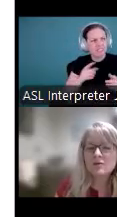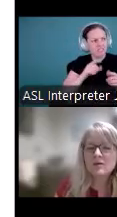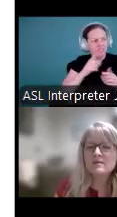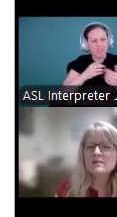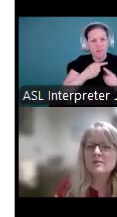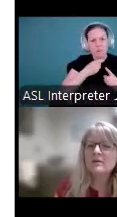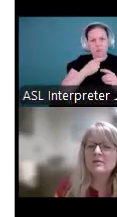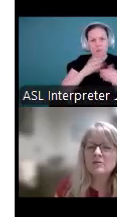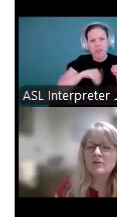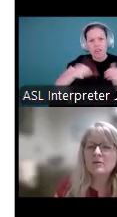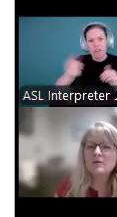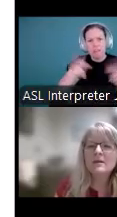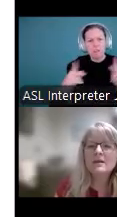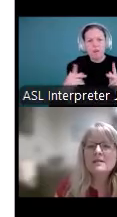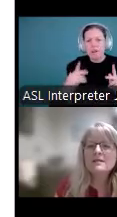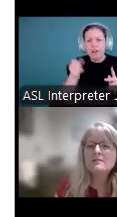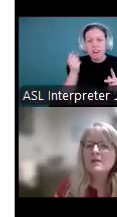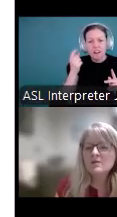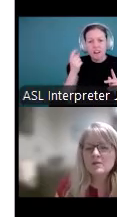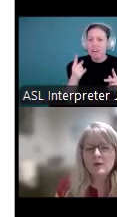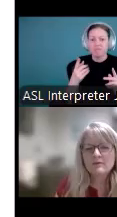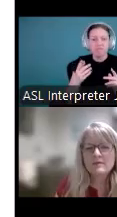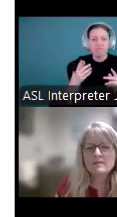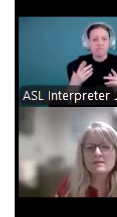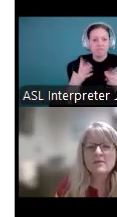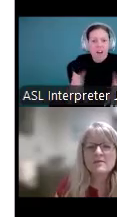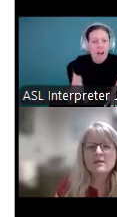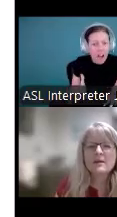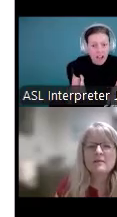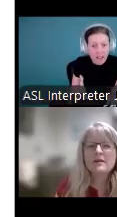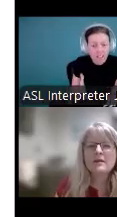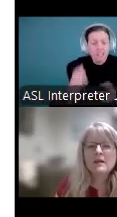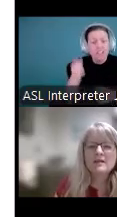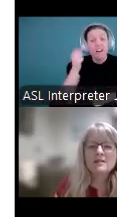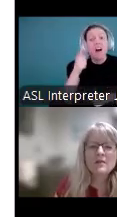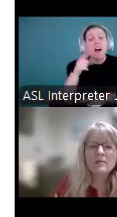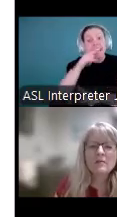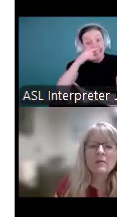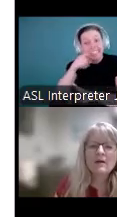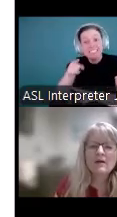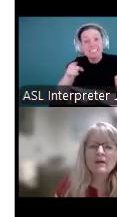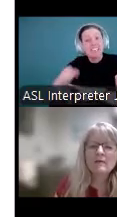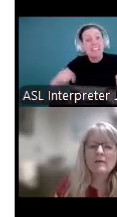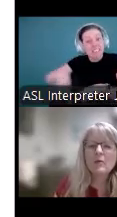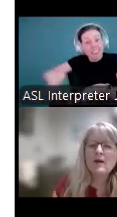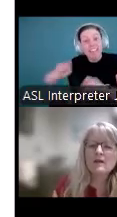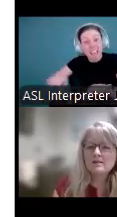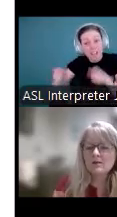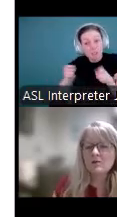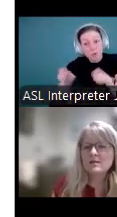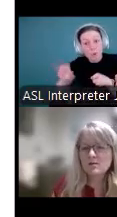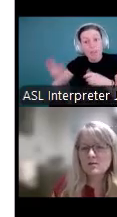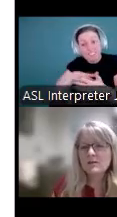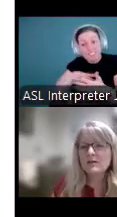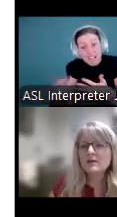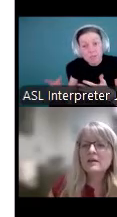the choice or control to meet those preferences all the time, and so then we want to think about when does it cross over